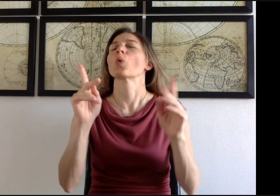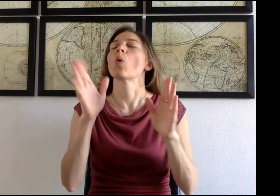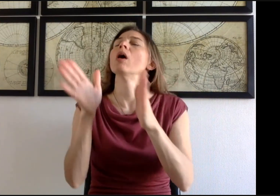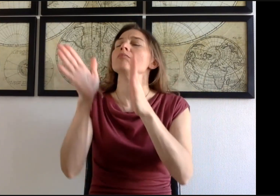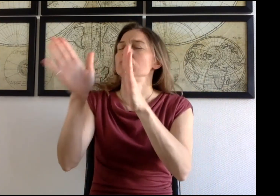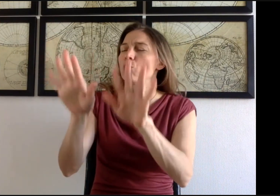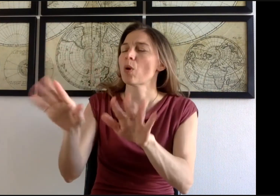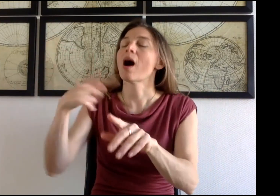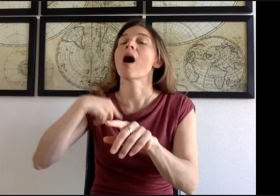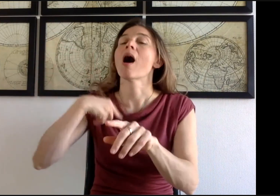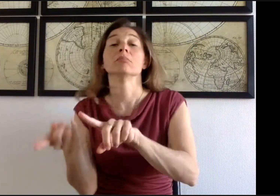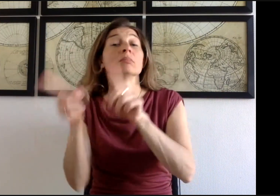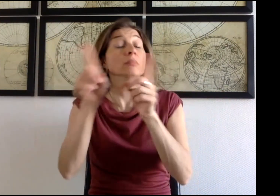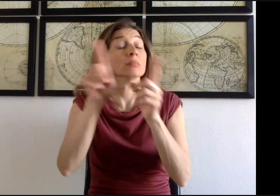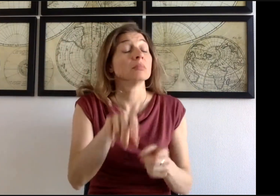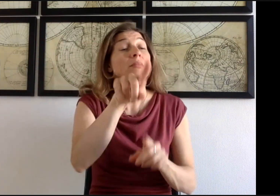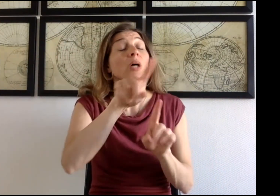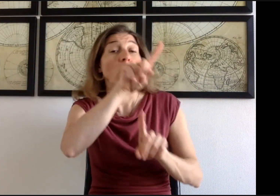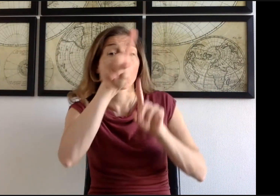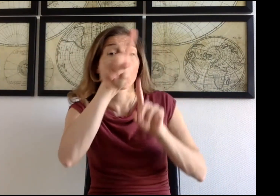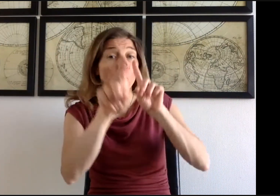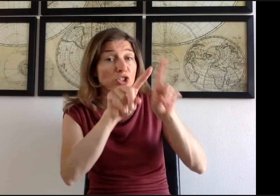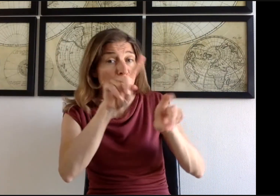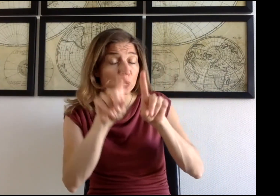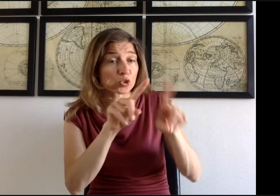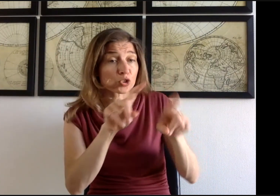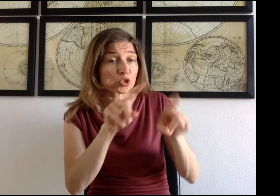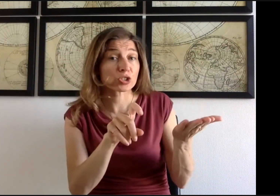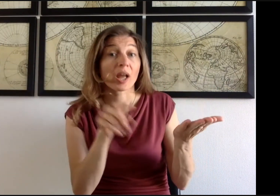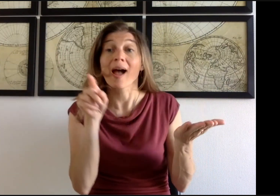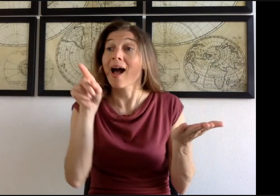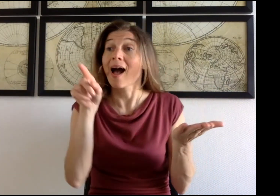And Shpresa and Bujar, when you see that we have you, please make a signal